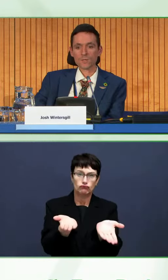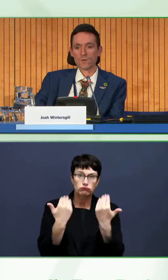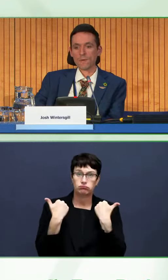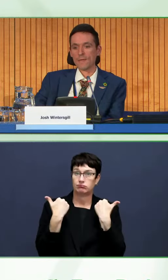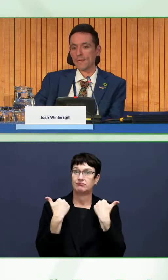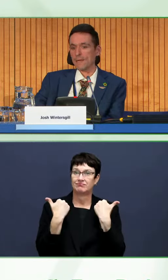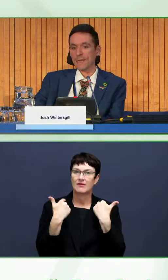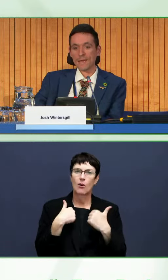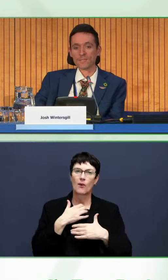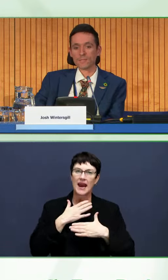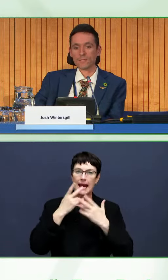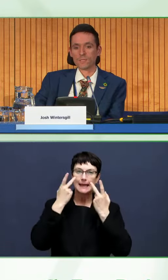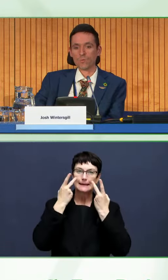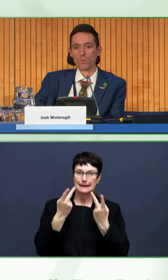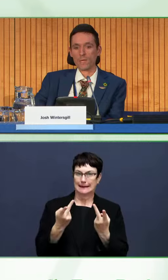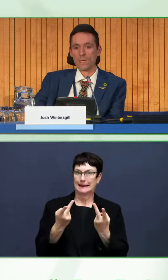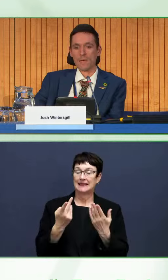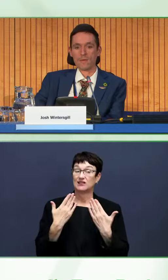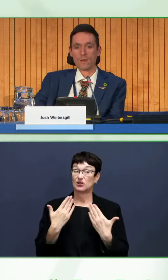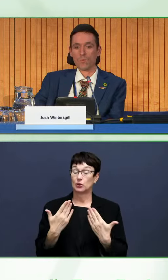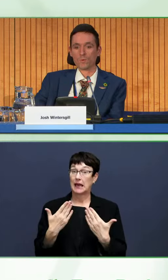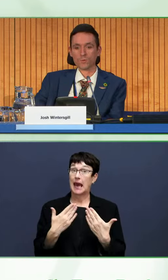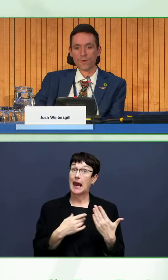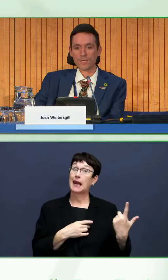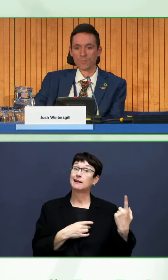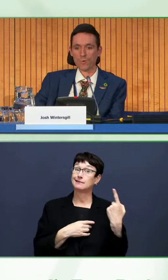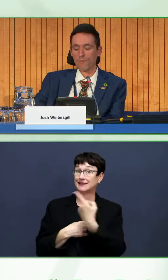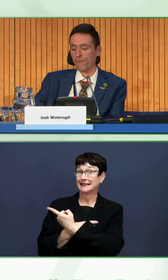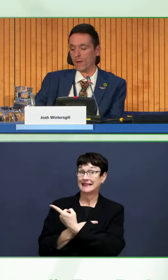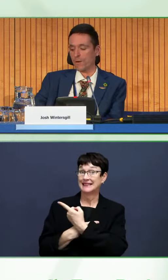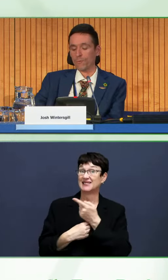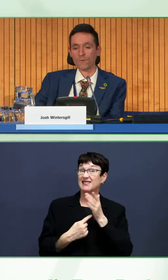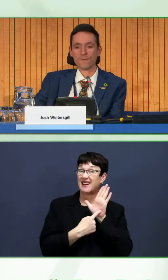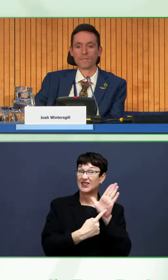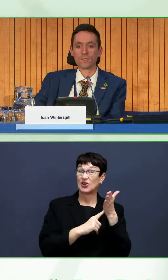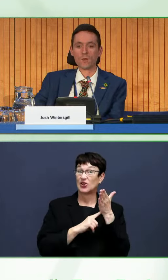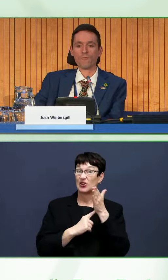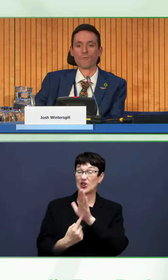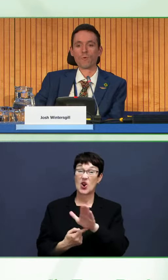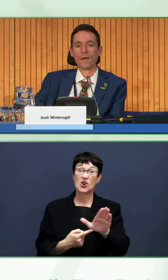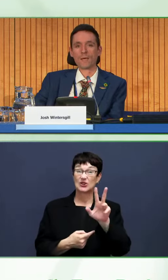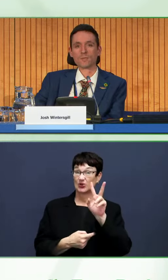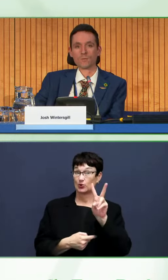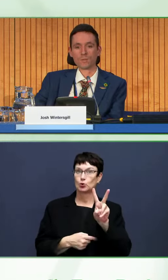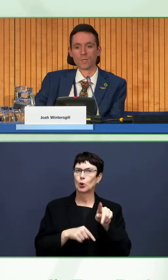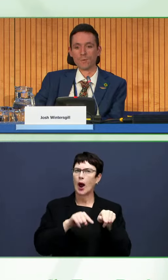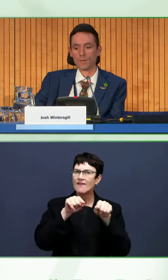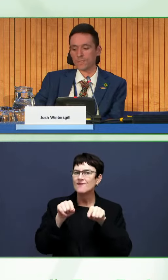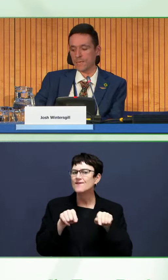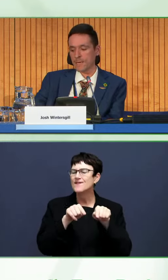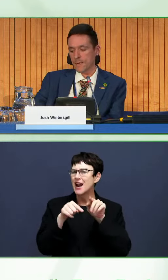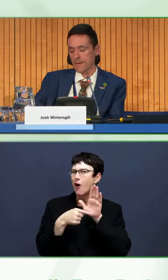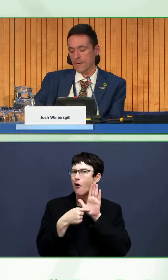So in essence, we want to raise the profile of all of these low, frugal hacks across the community.